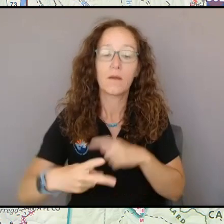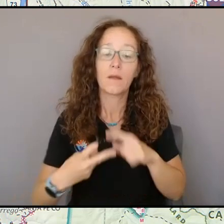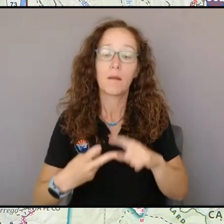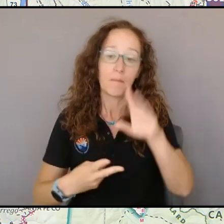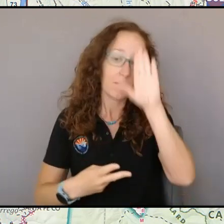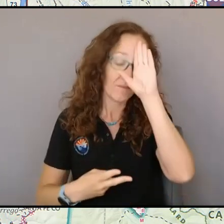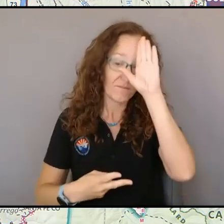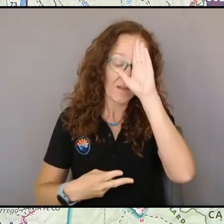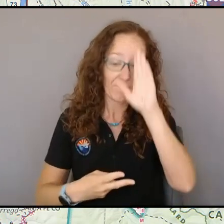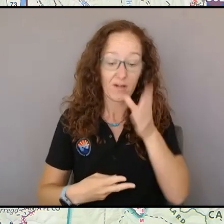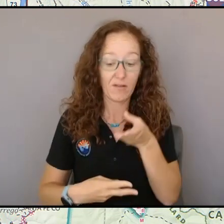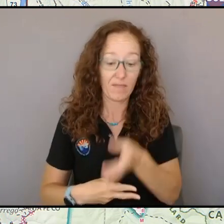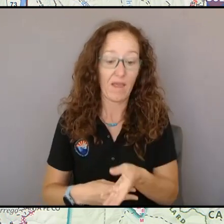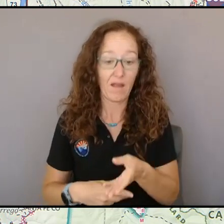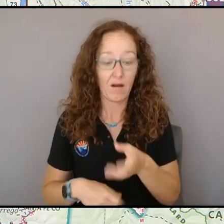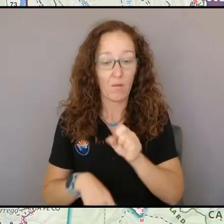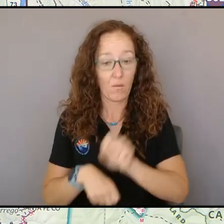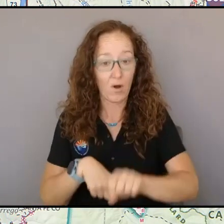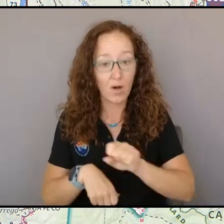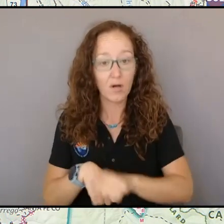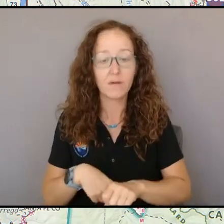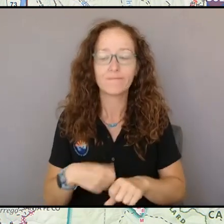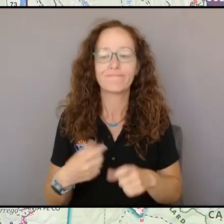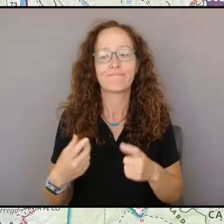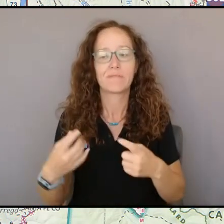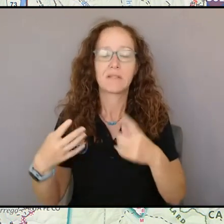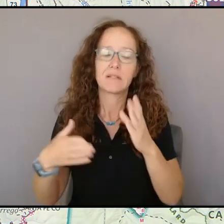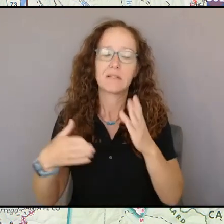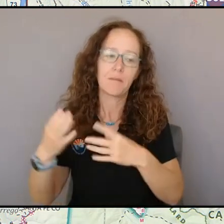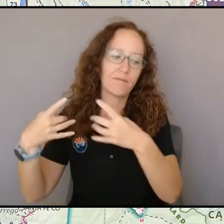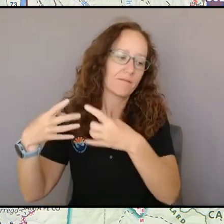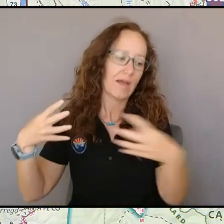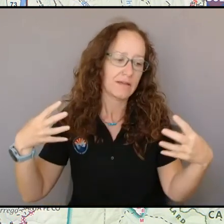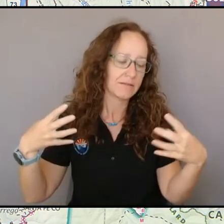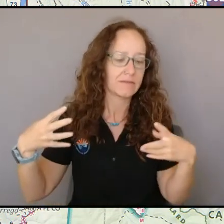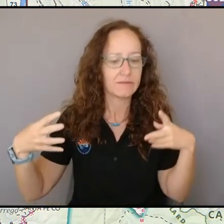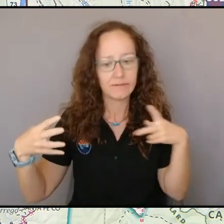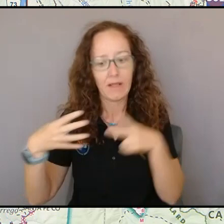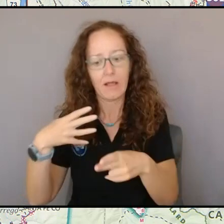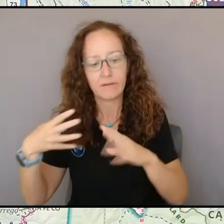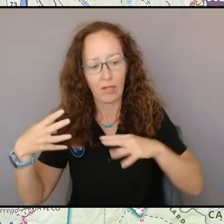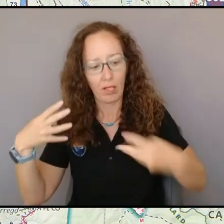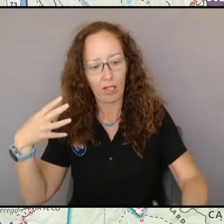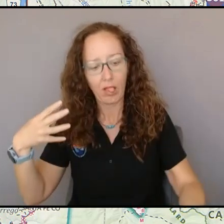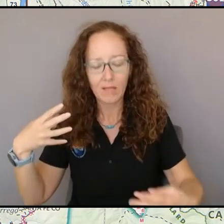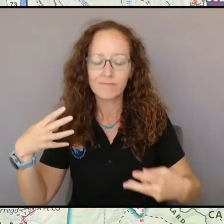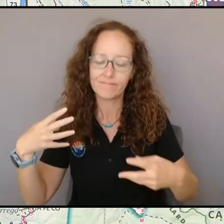we had to cut some barbwire fencing, so we're doing a lot of fencing work in there as well. And then with that